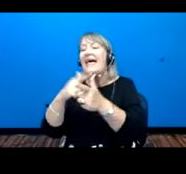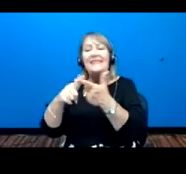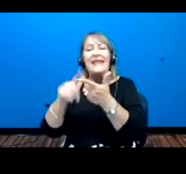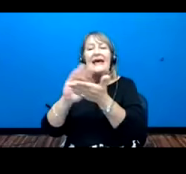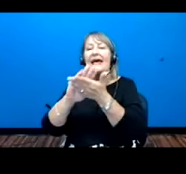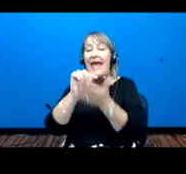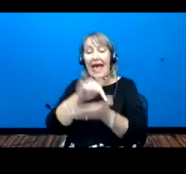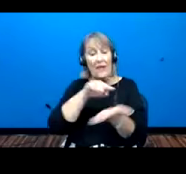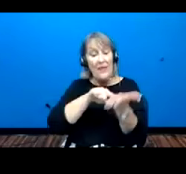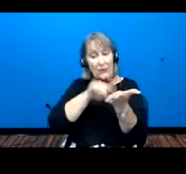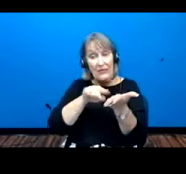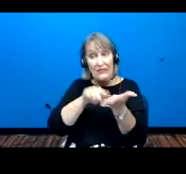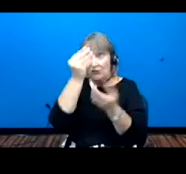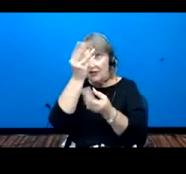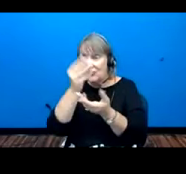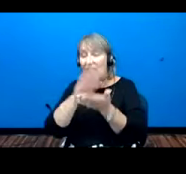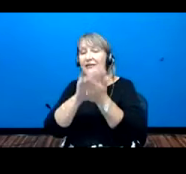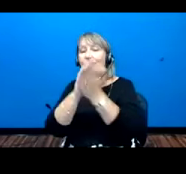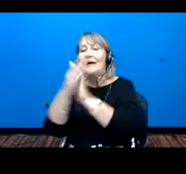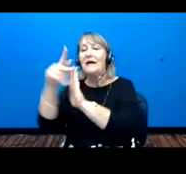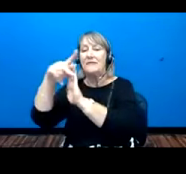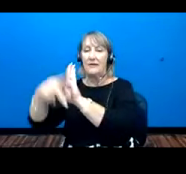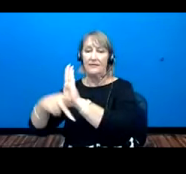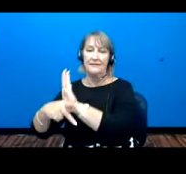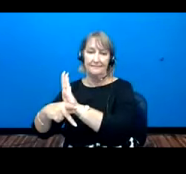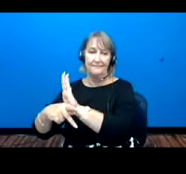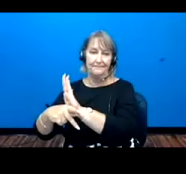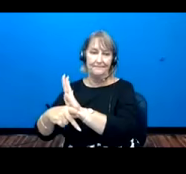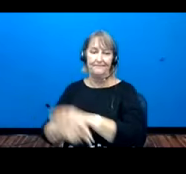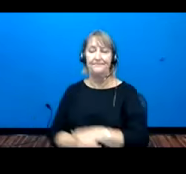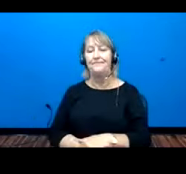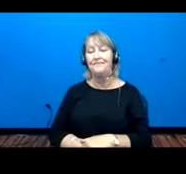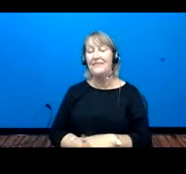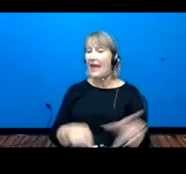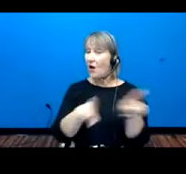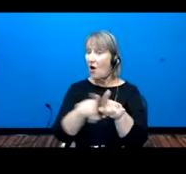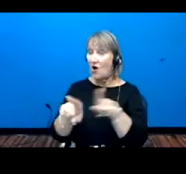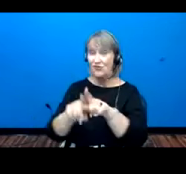that whole synergistic piece. Of course, excited to have our partners,